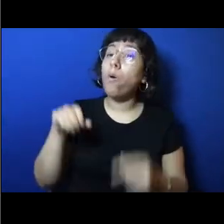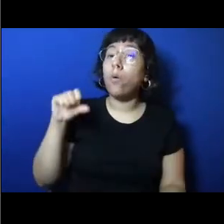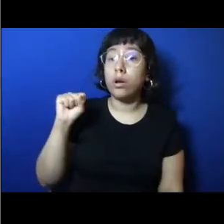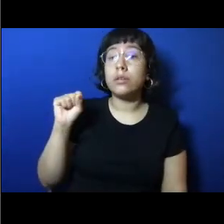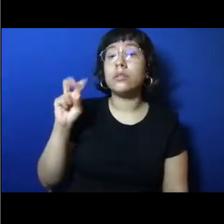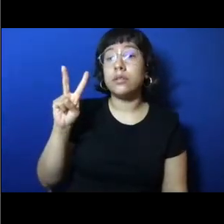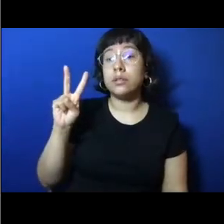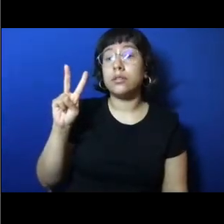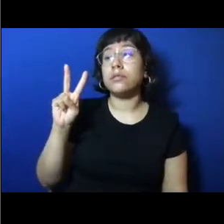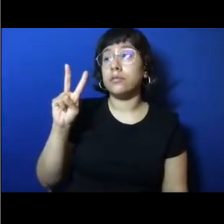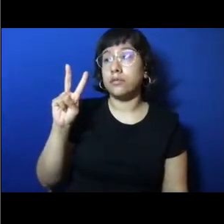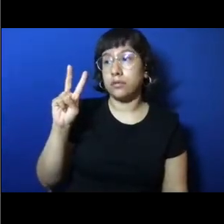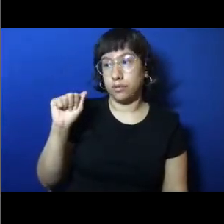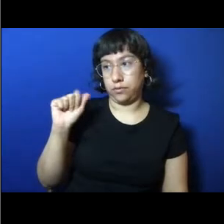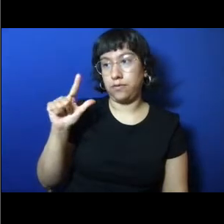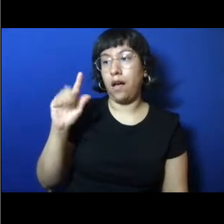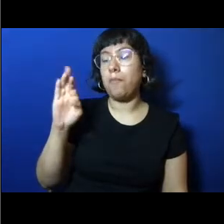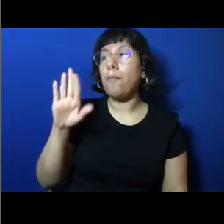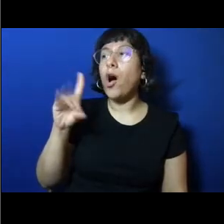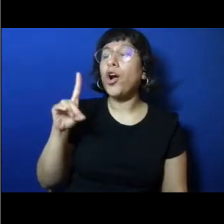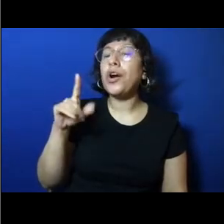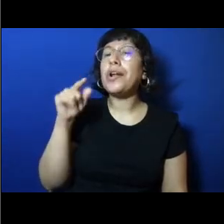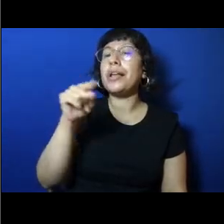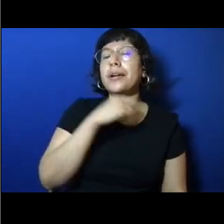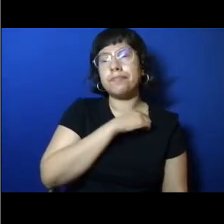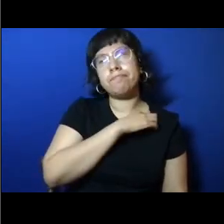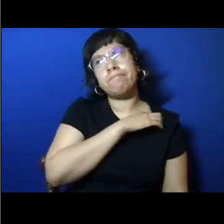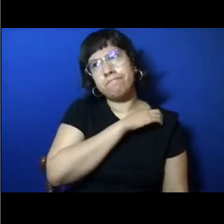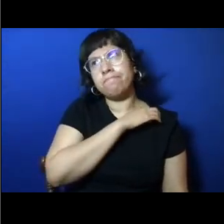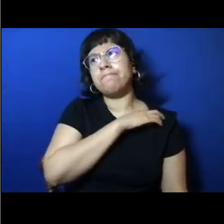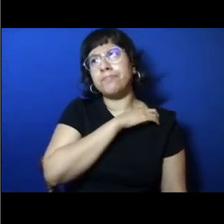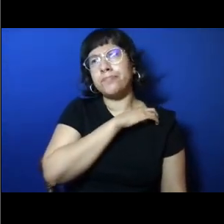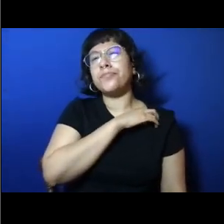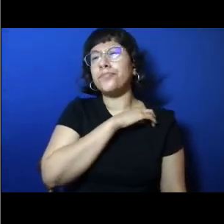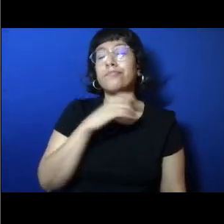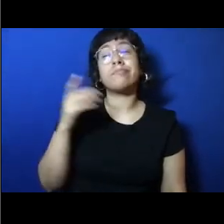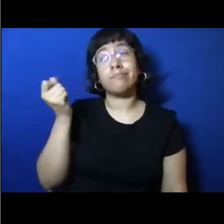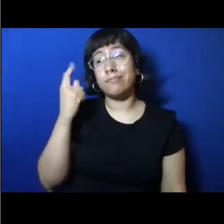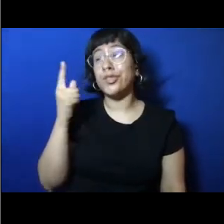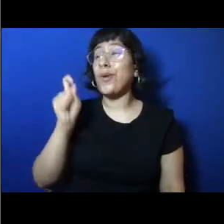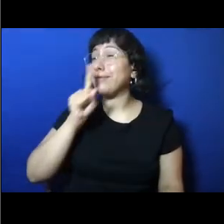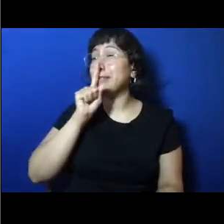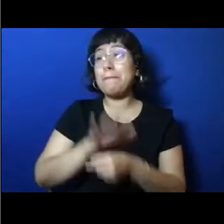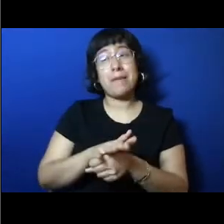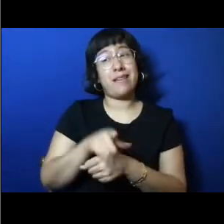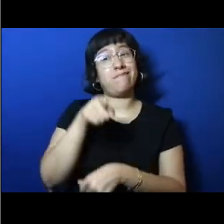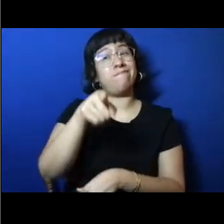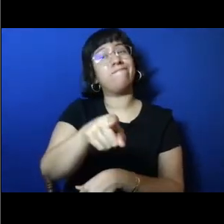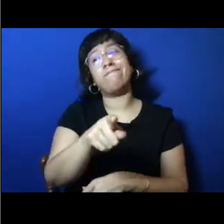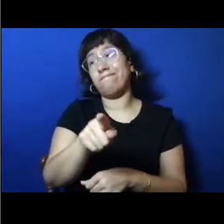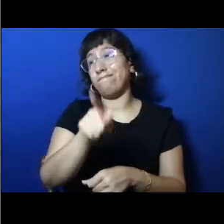Because it is definitely a place that you have to be committed to work there. 'Cause you, it's not...